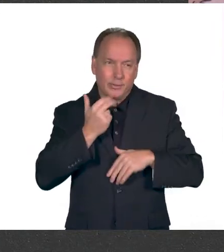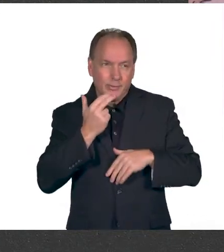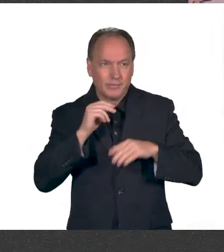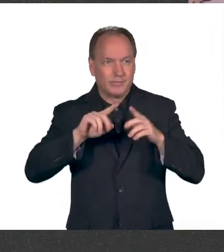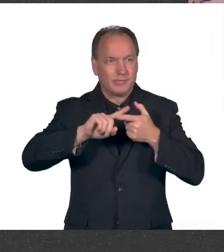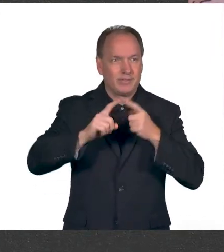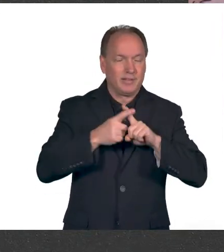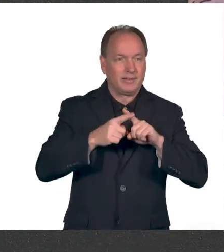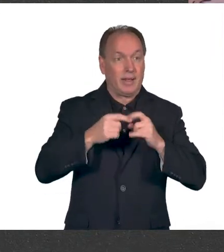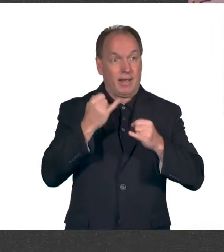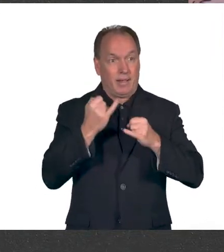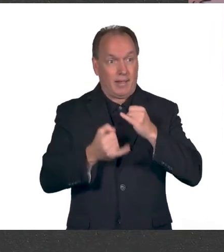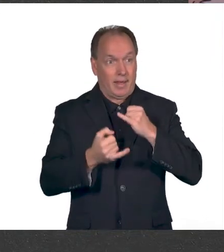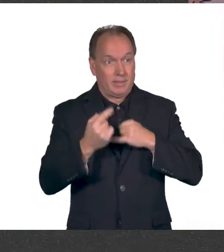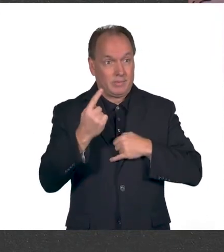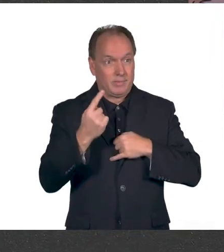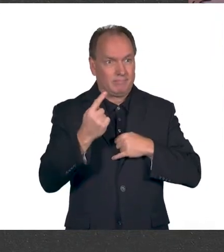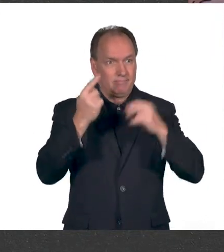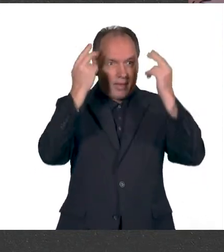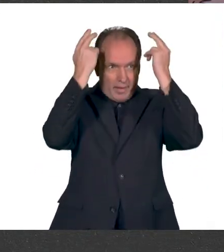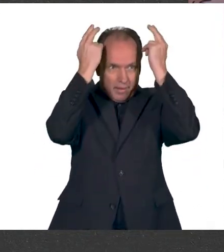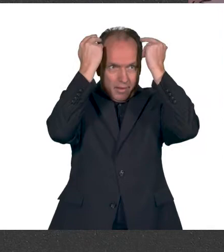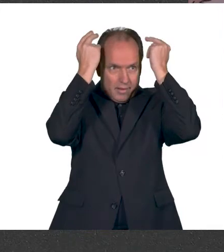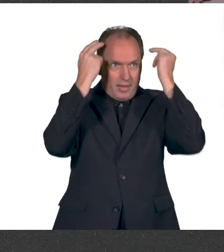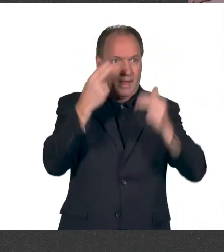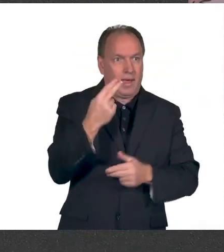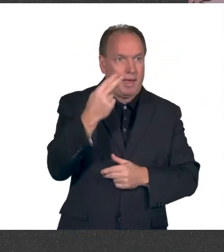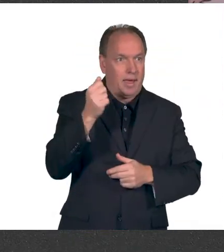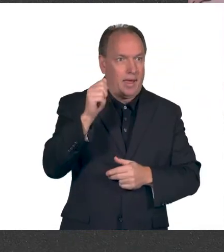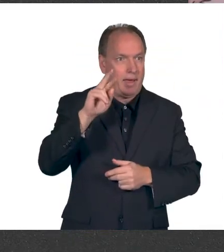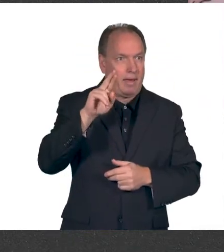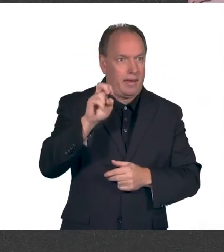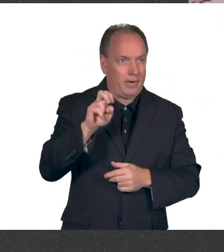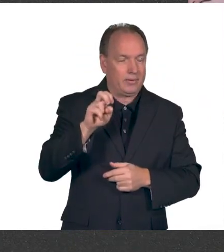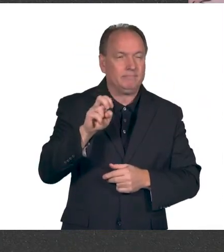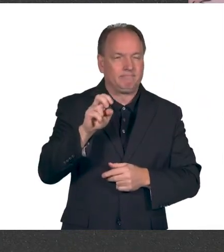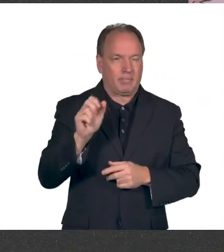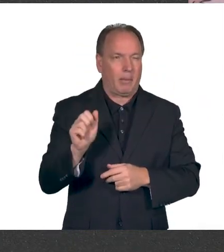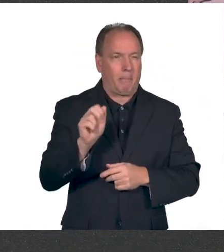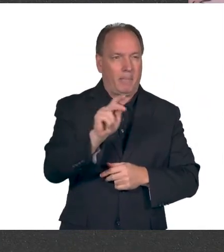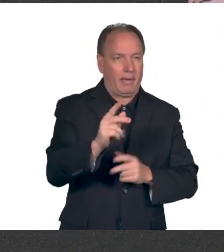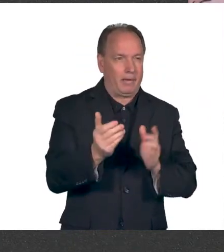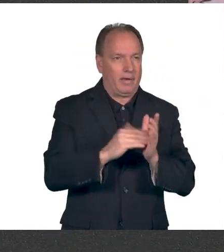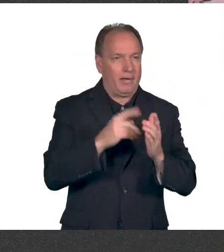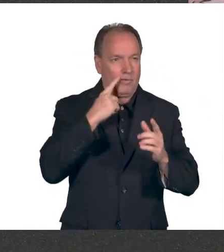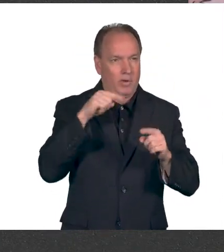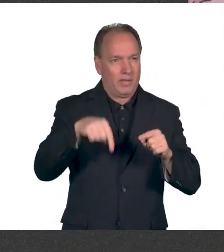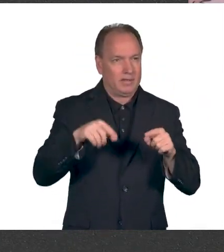And last, hare. We brought hare back in for this activity.